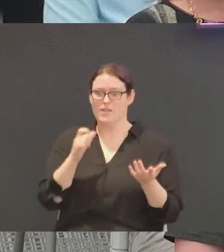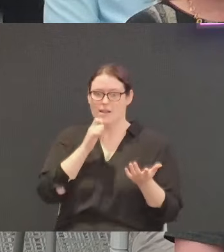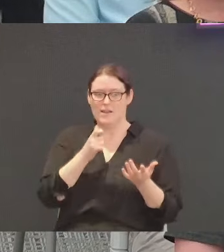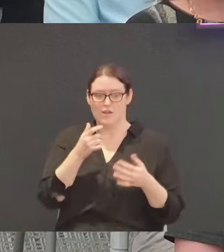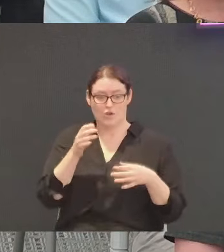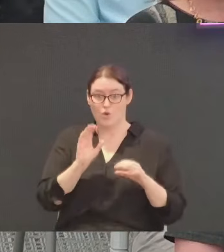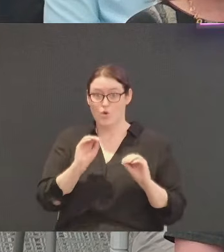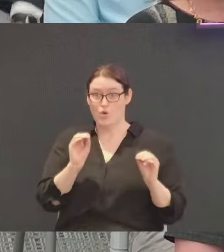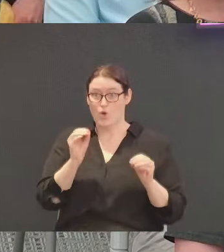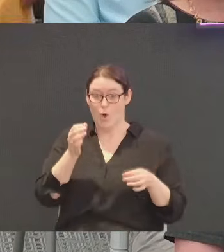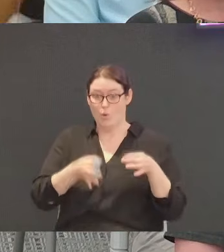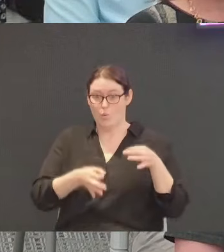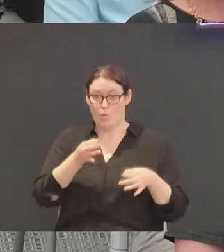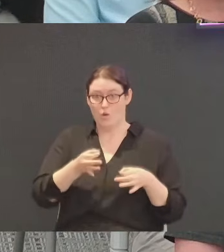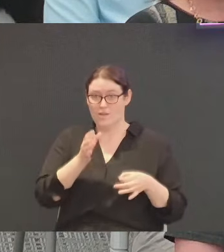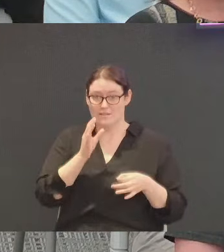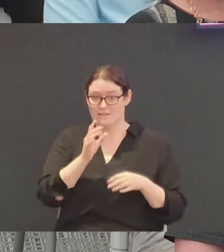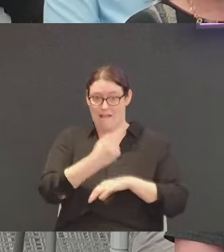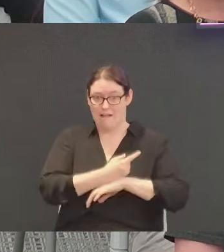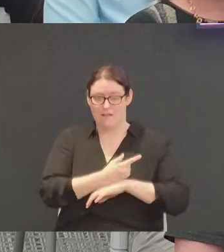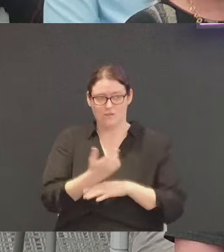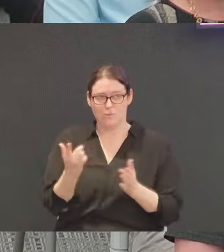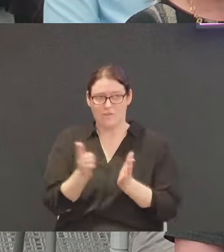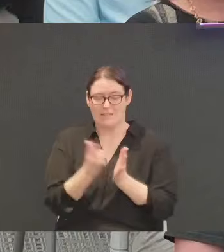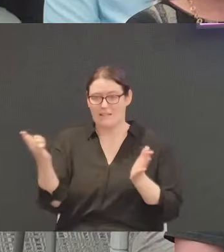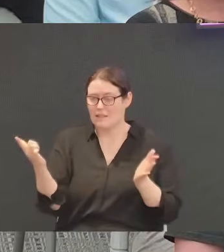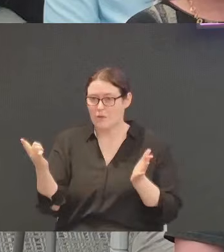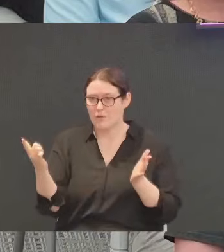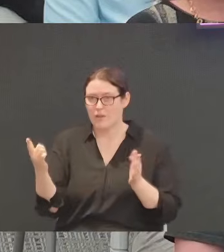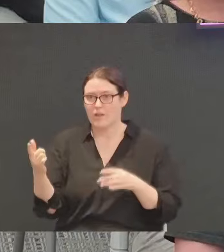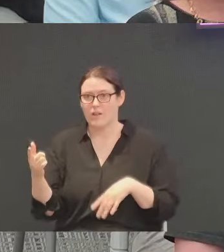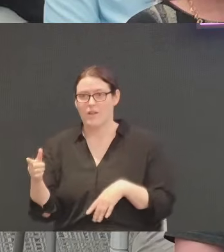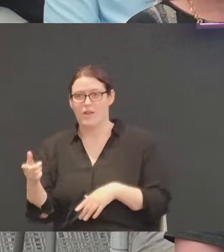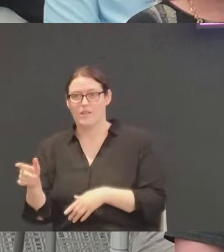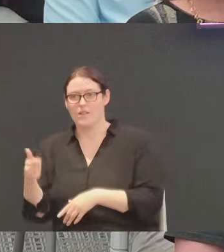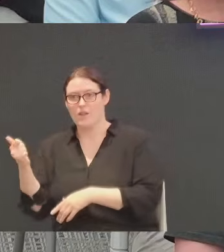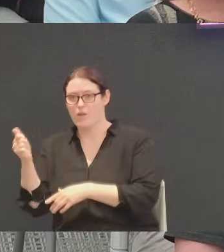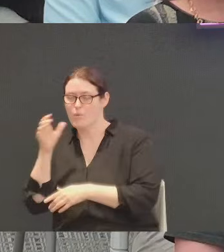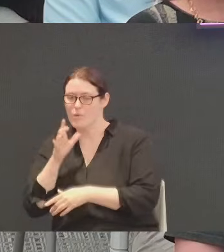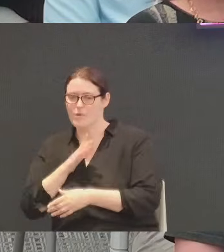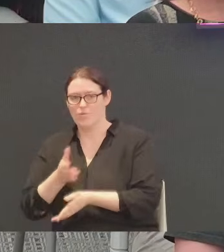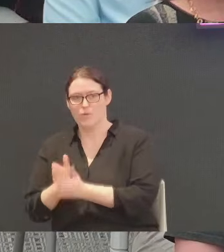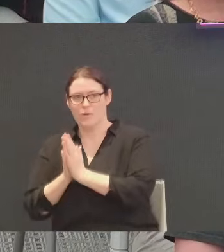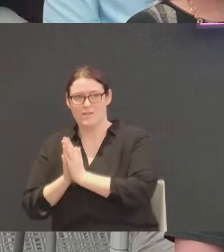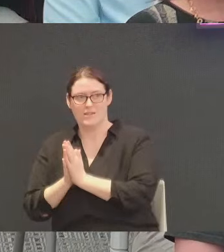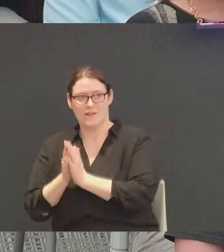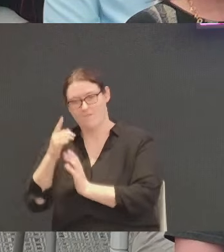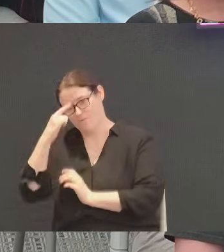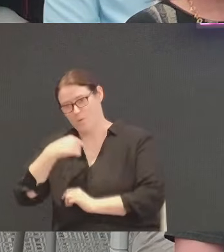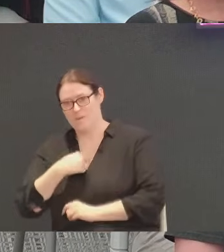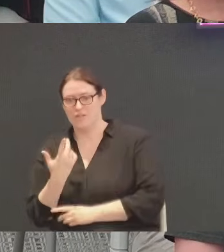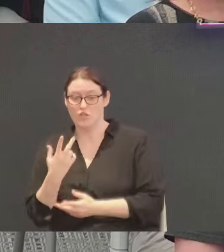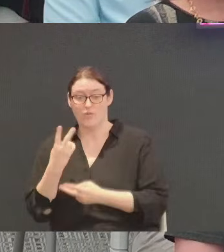completely illegal. And then she requested it on my behalf. So, Rocky's visits got cancelled. That